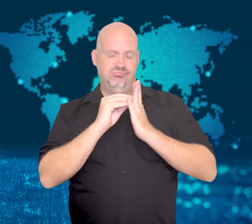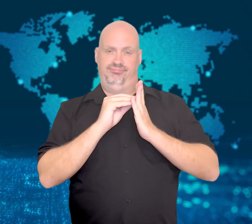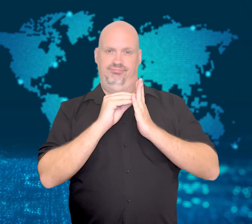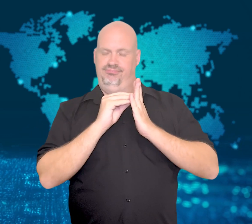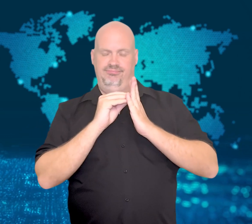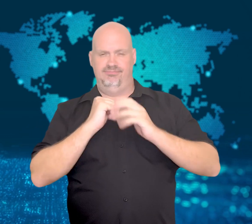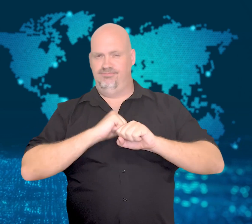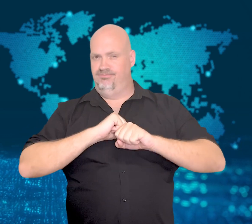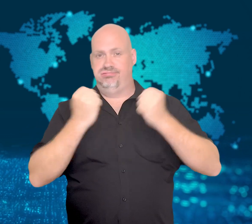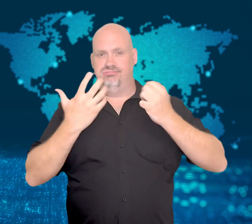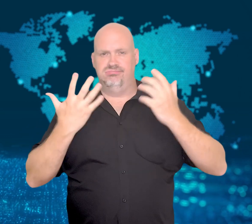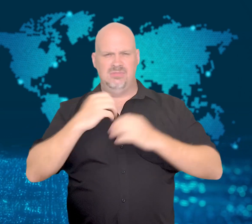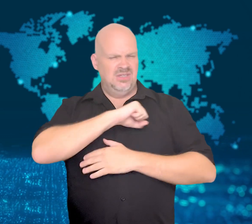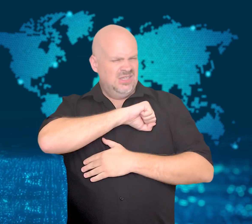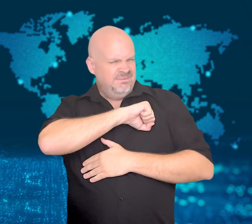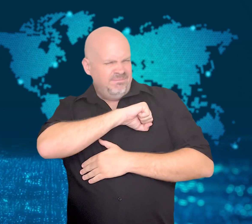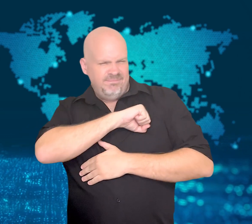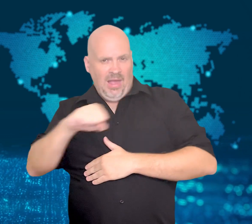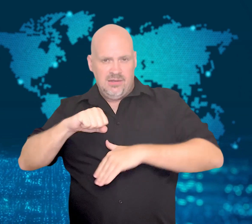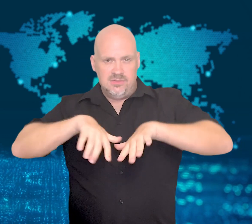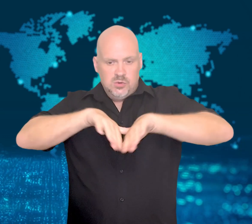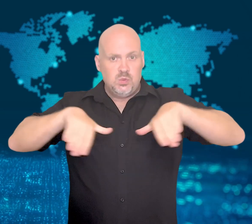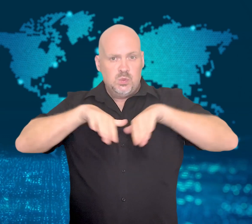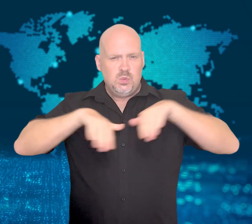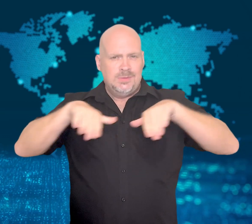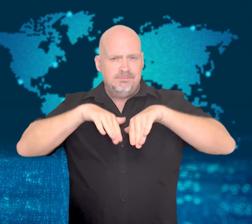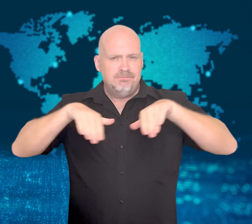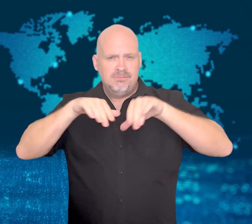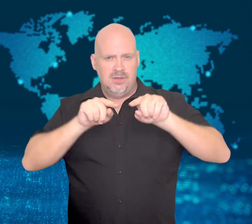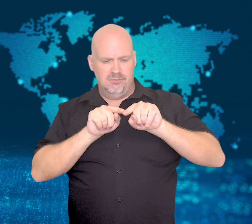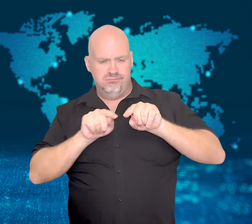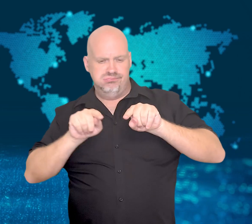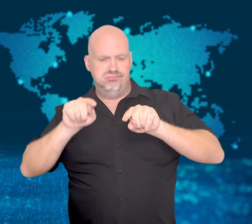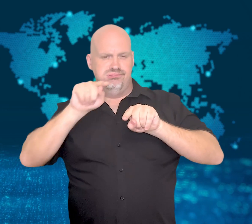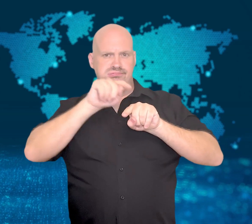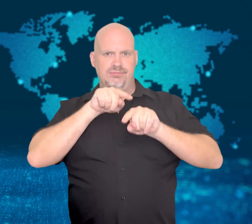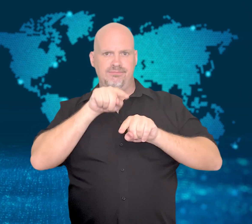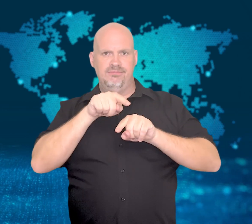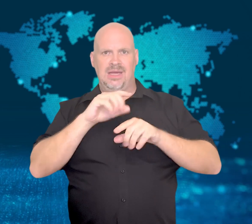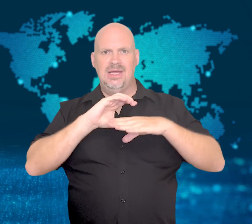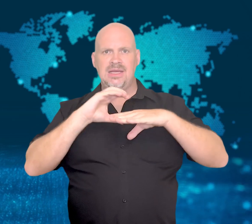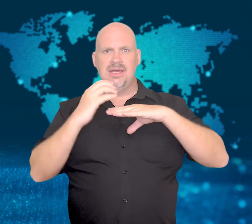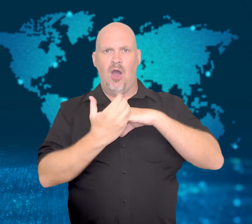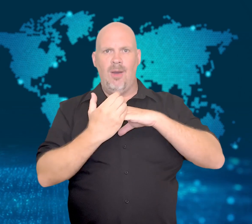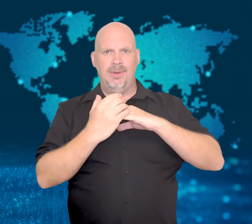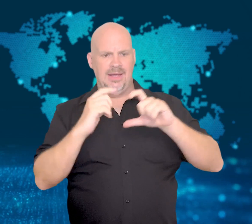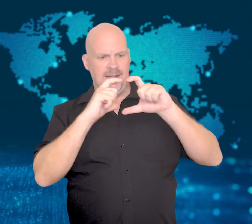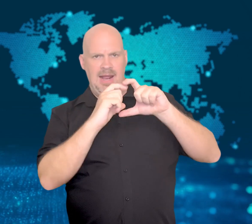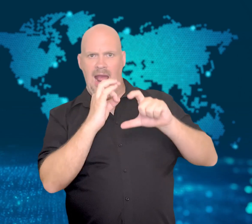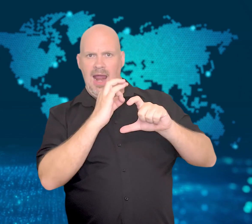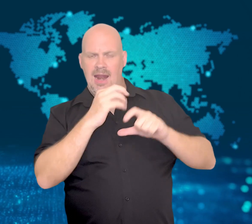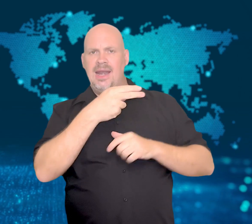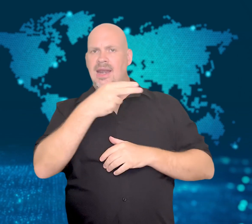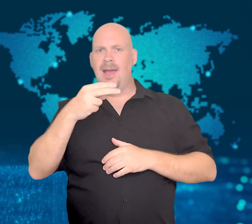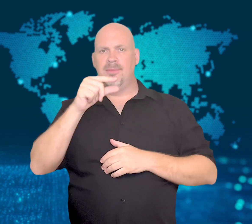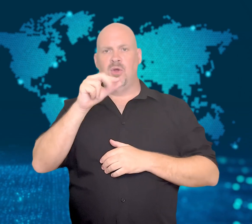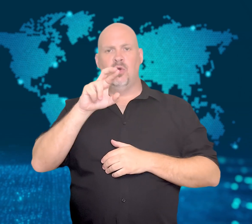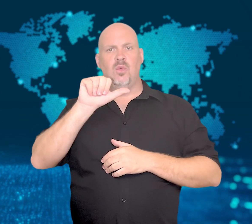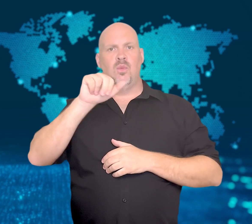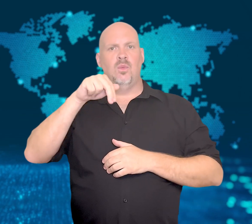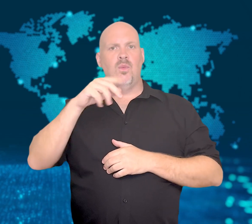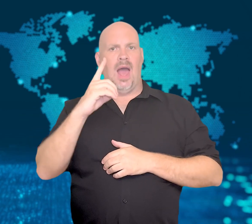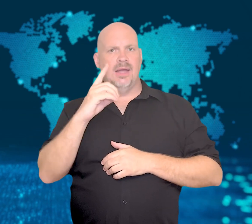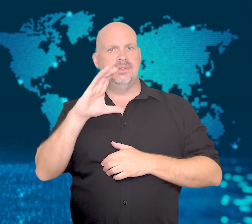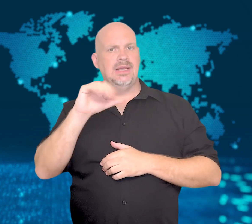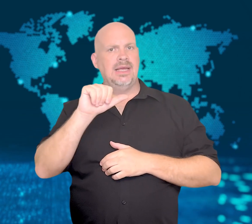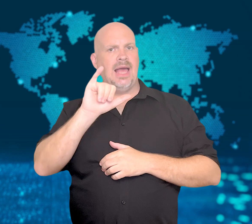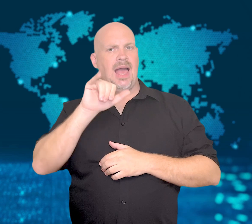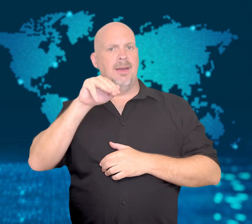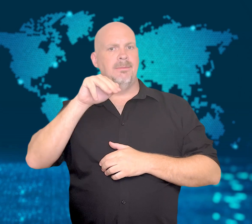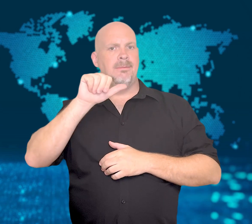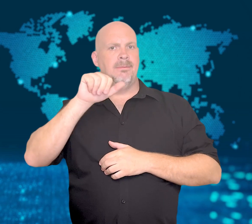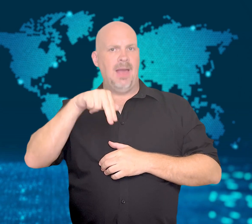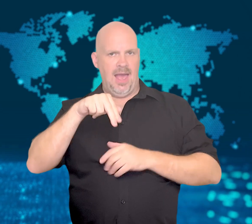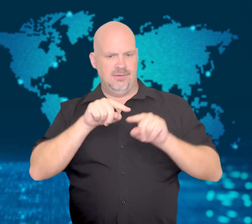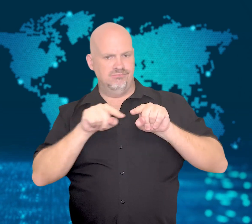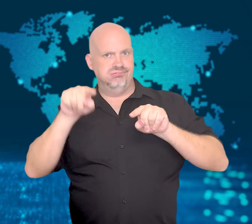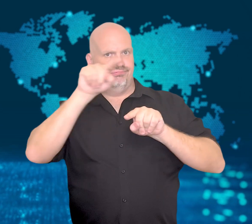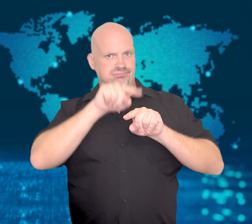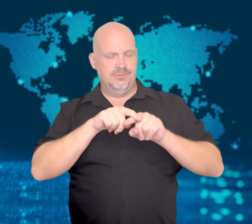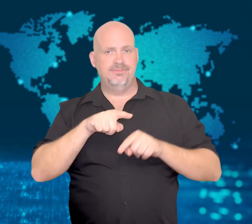The long distance swimmer and environmental activist,